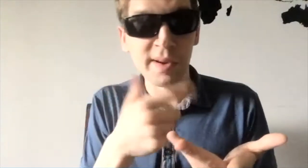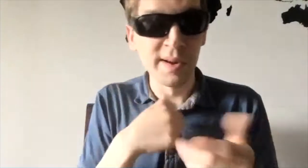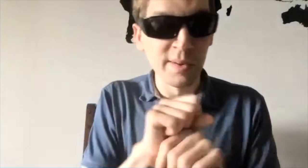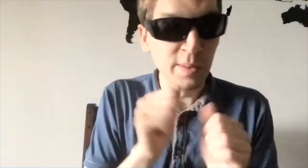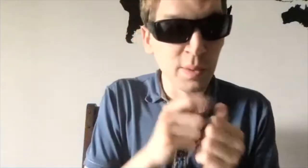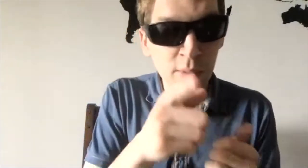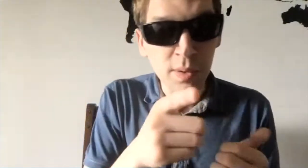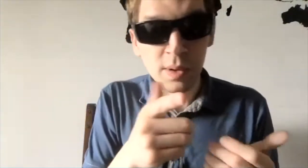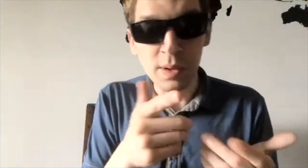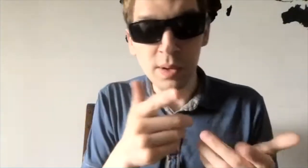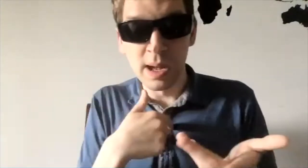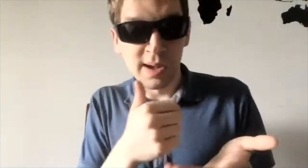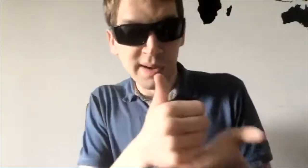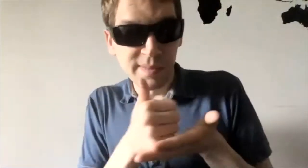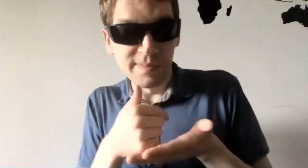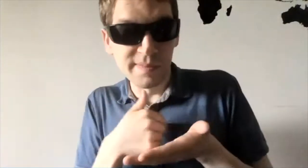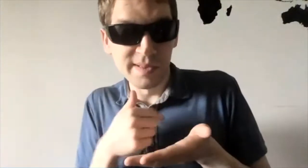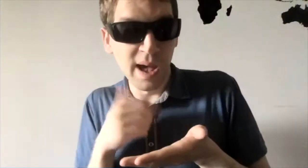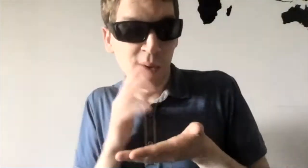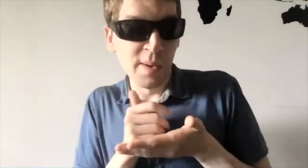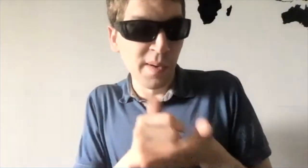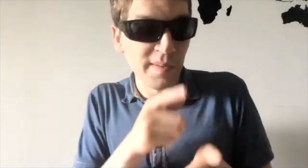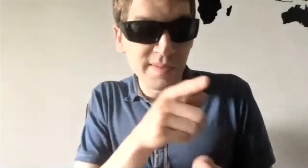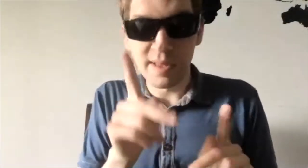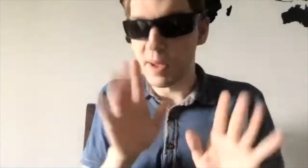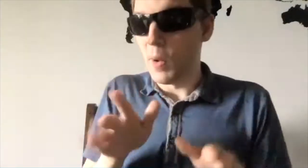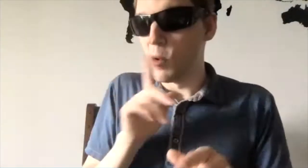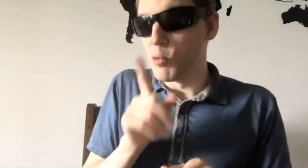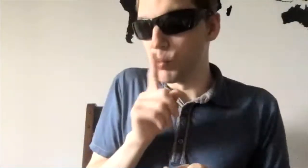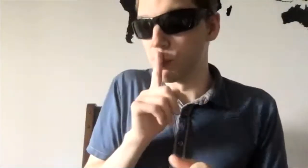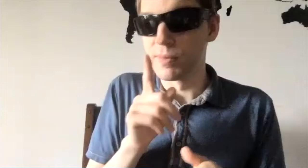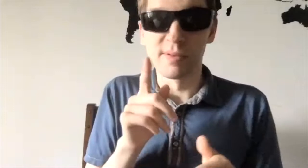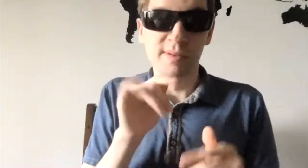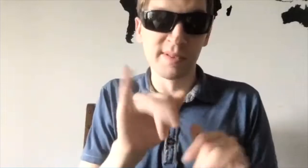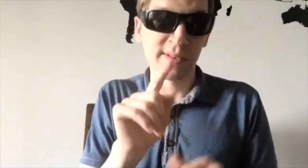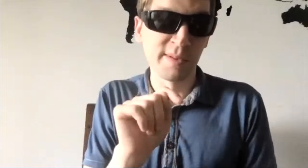to have that discussion and to show that this is why I need what I need.